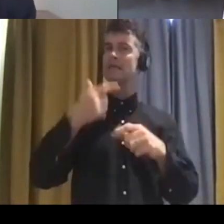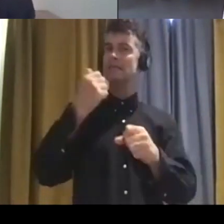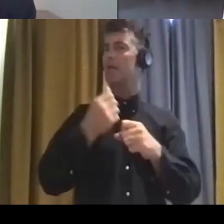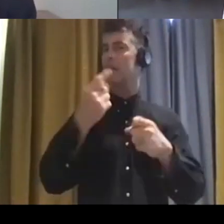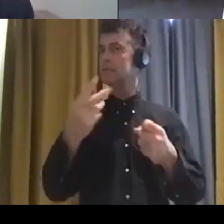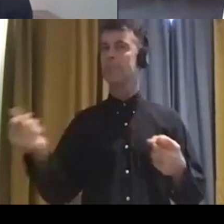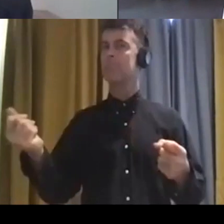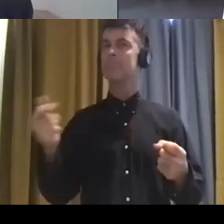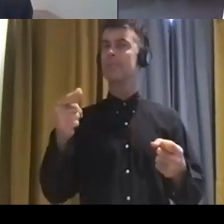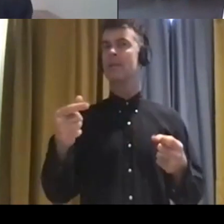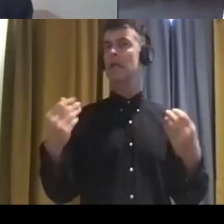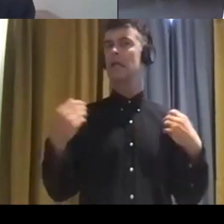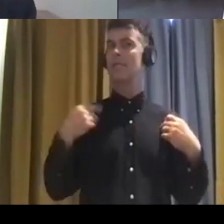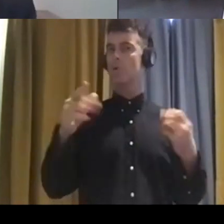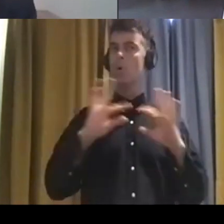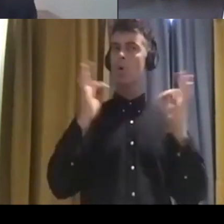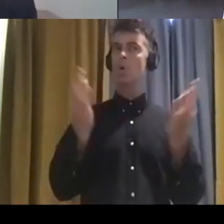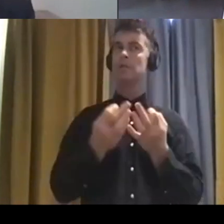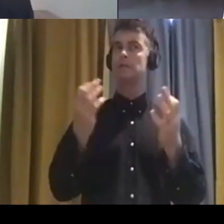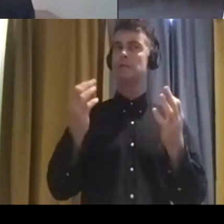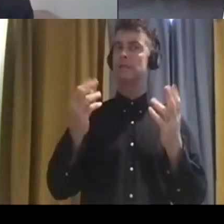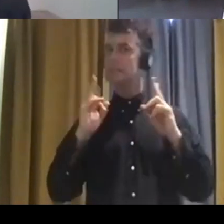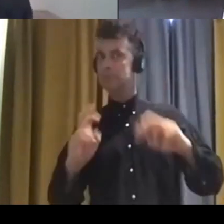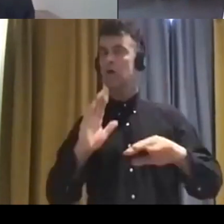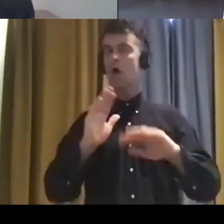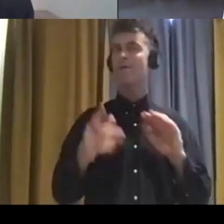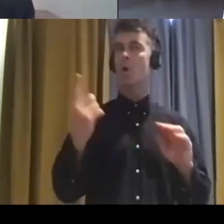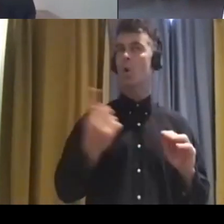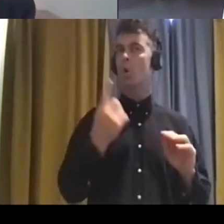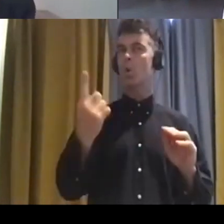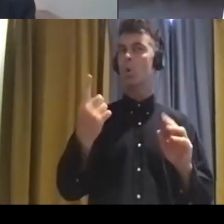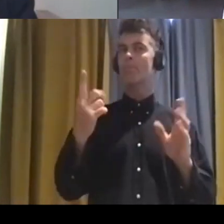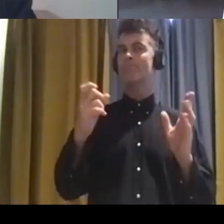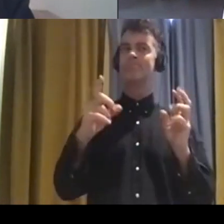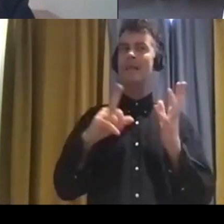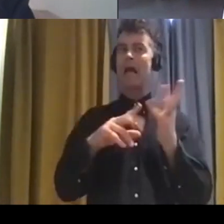that your organisation has studied who are unlocking this value of the disability market.